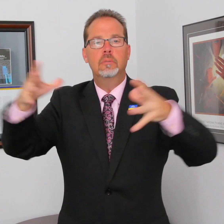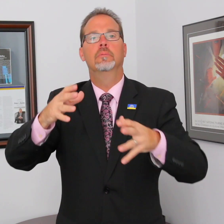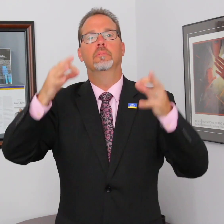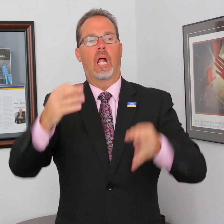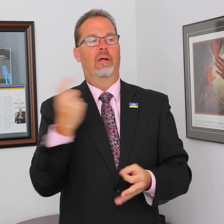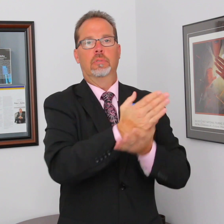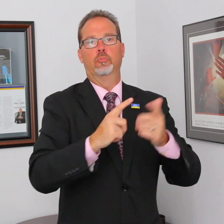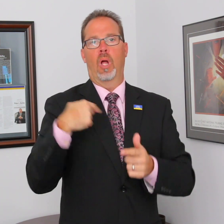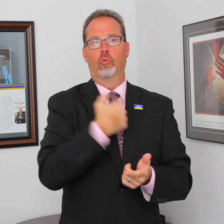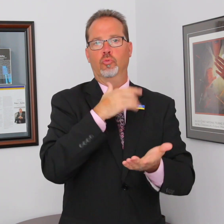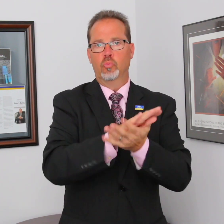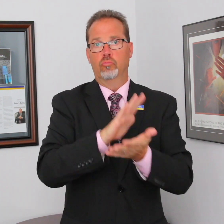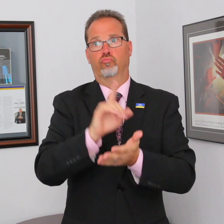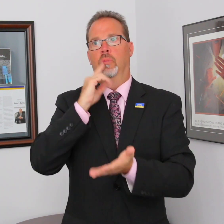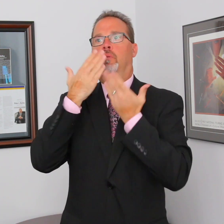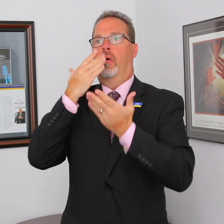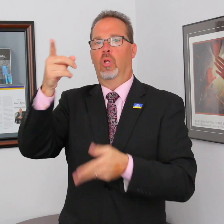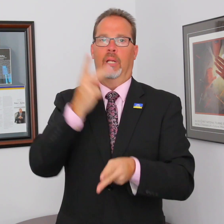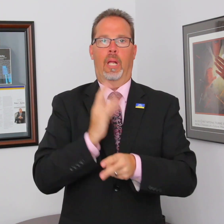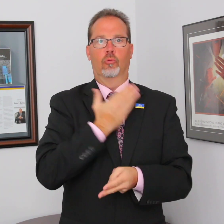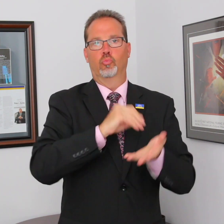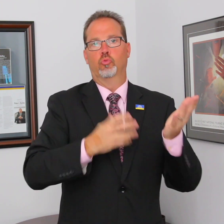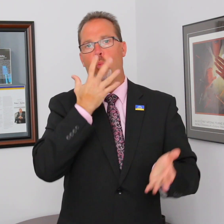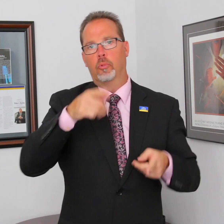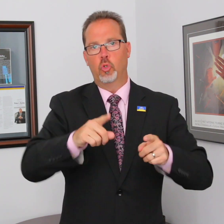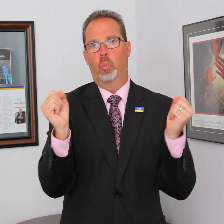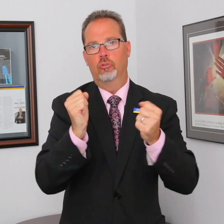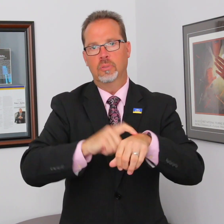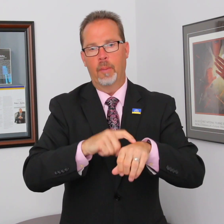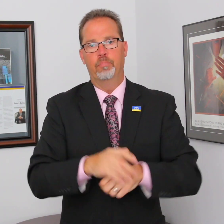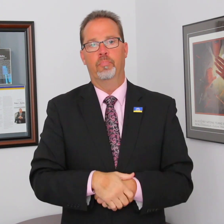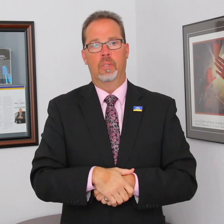and help keep them warm during the winter.